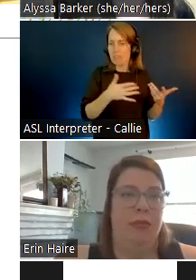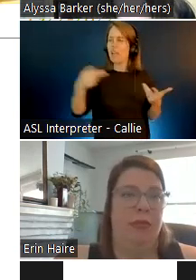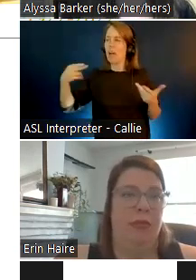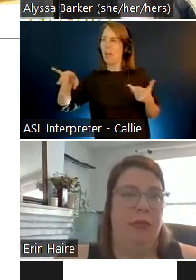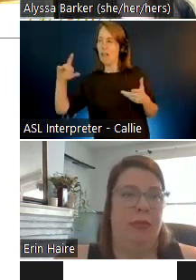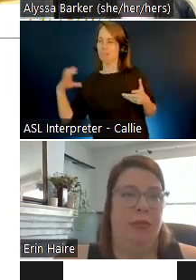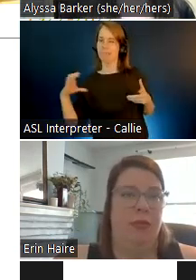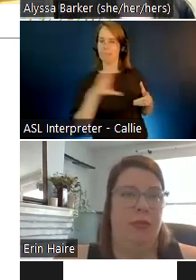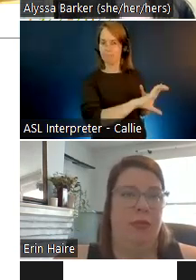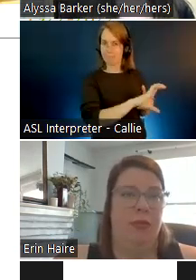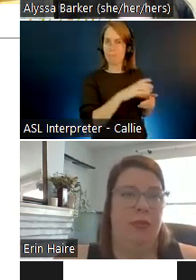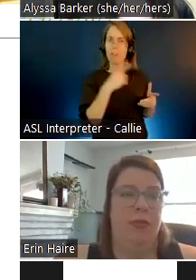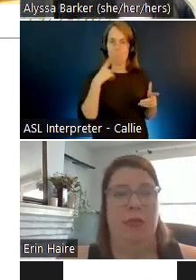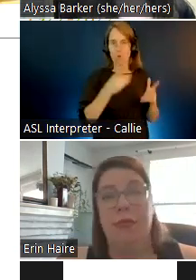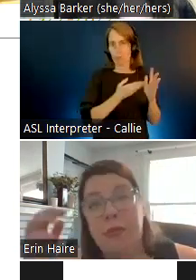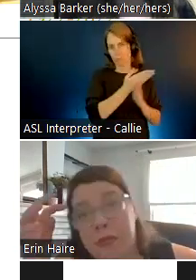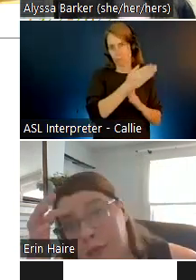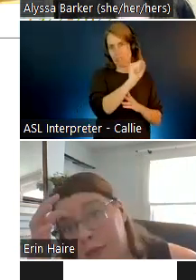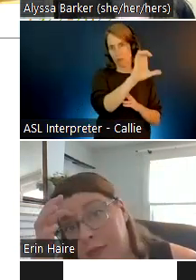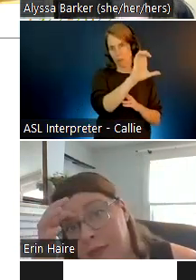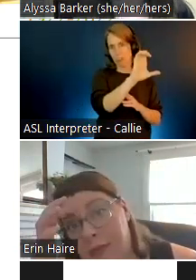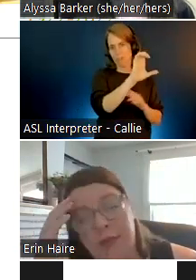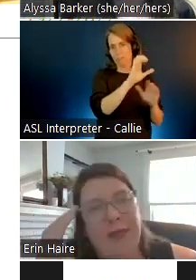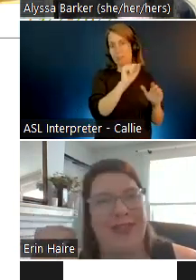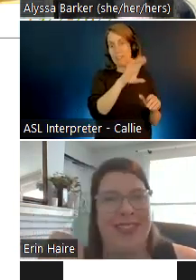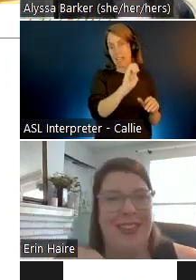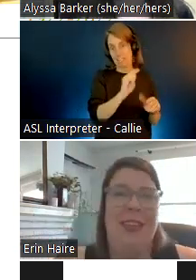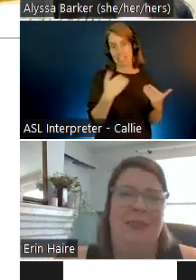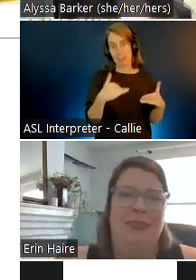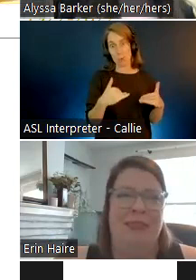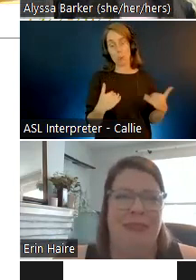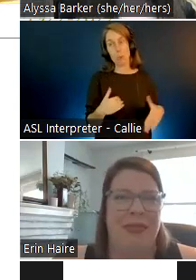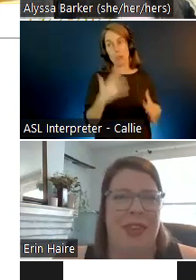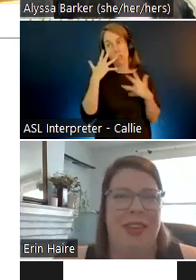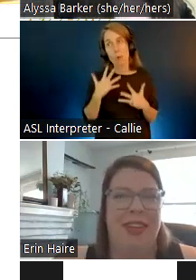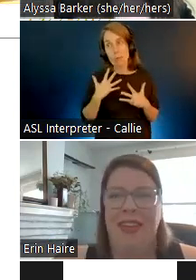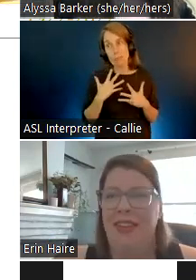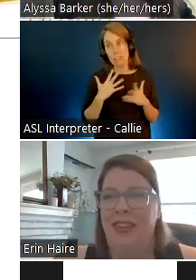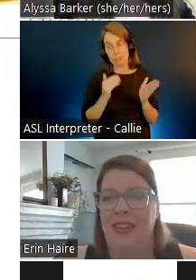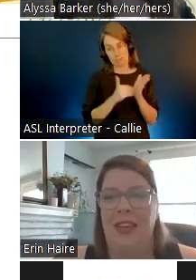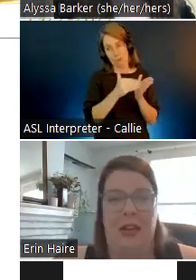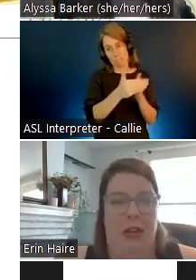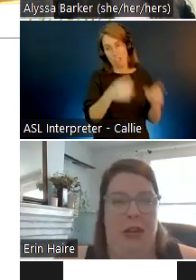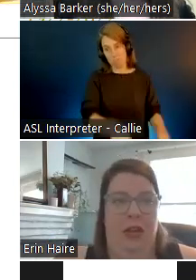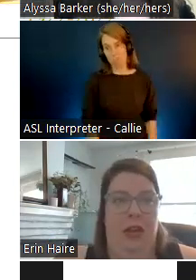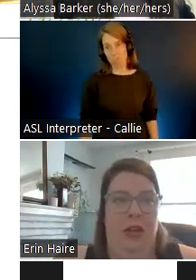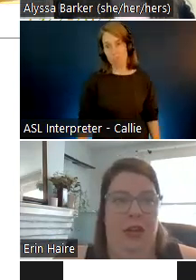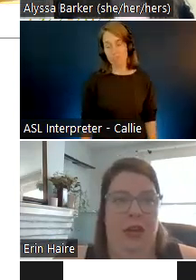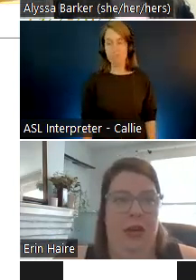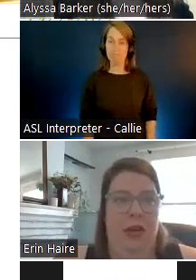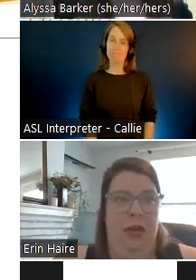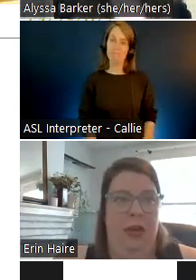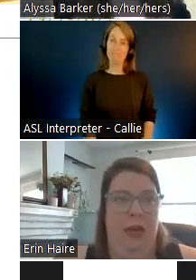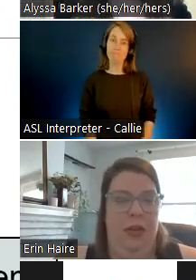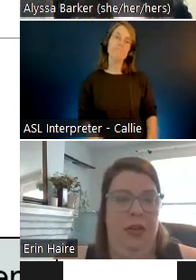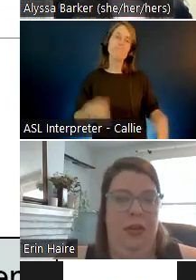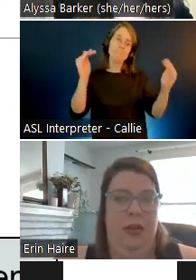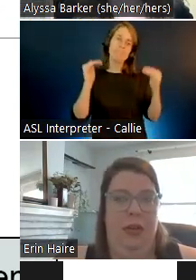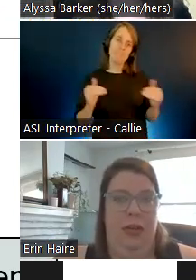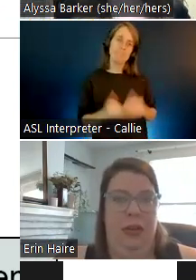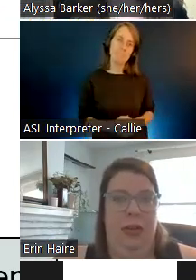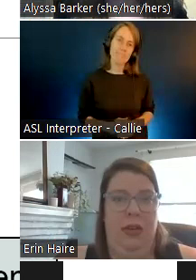cases um through South Carolina and there are a lot unfortunately um next slide please just